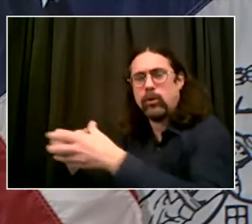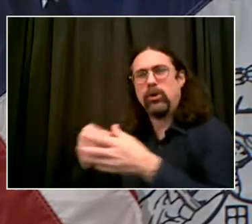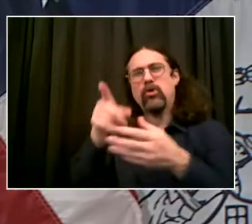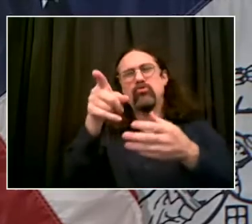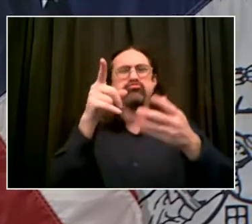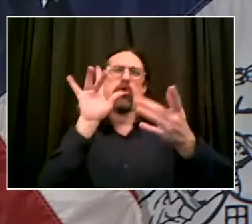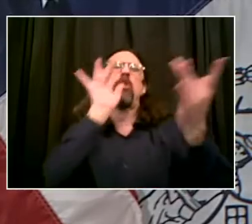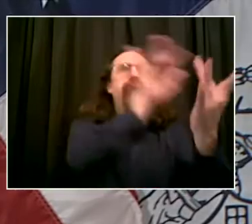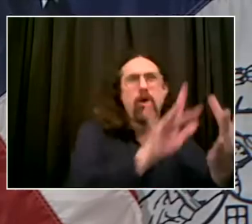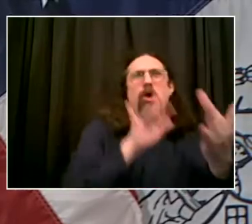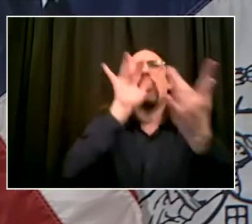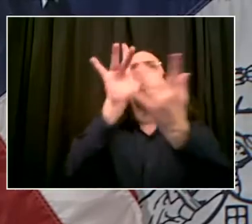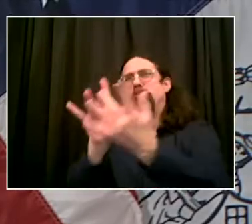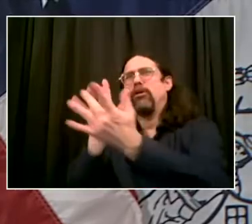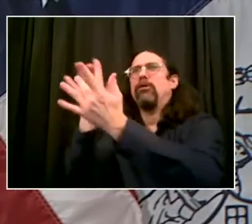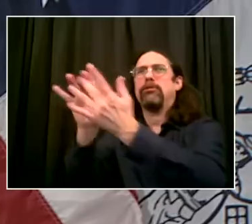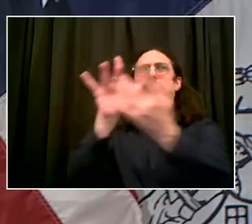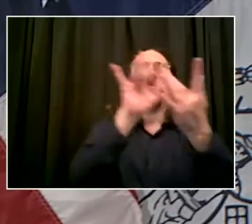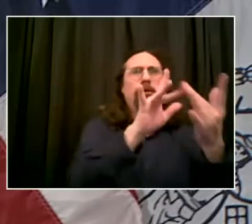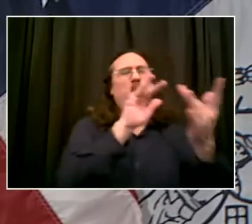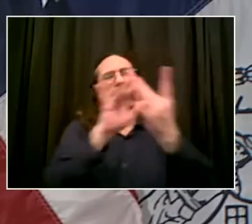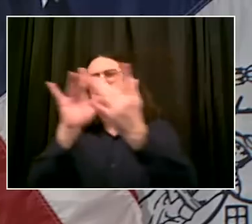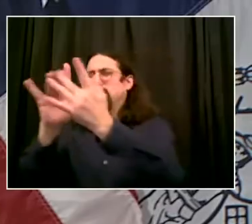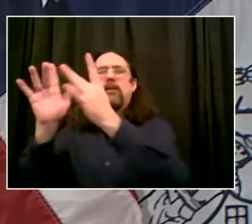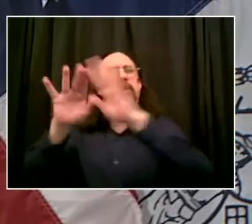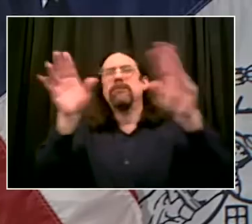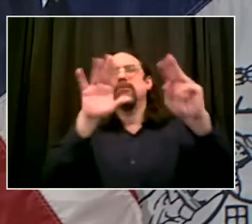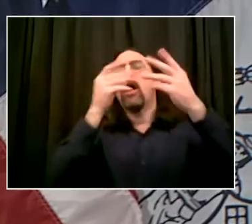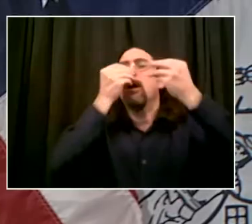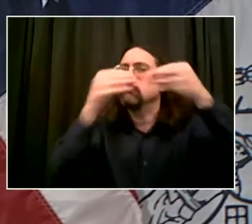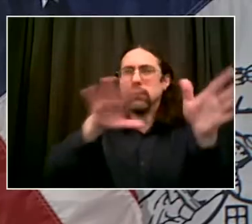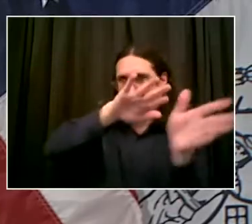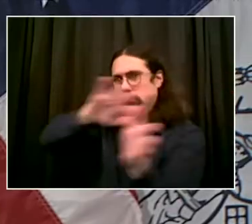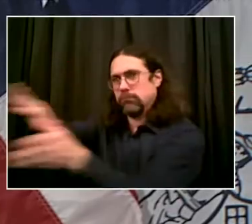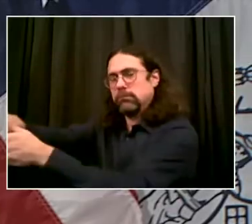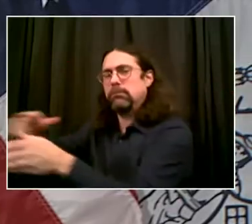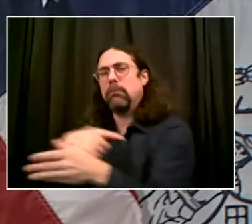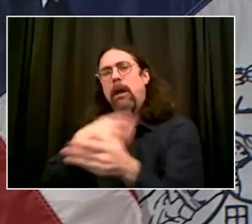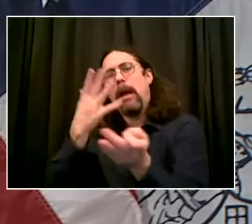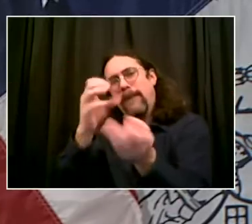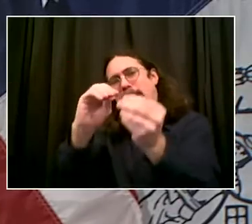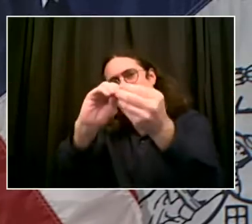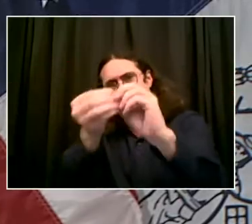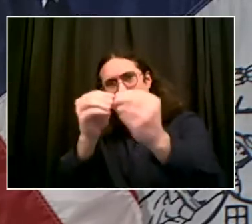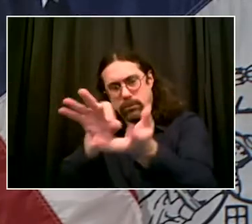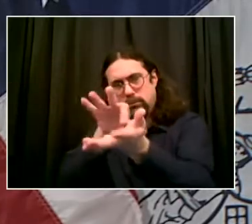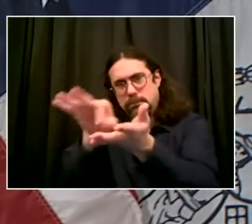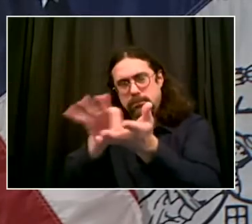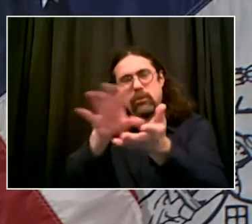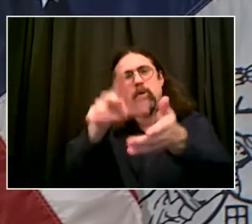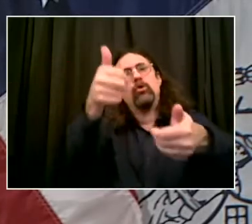EVIDENCE OF SUPPRESSION OF TESTING? I THINK WE ARE SEEING A COUPLPLDE IIEFFRENT